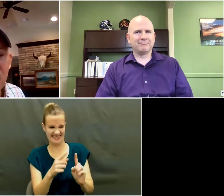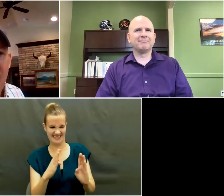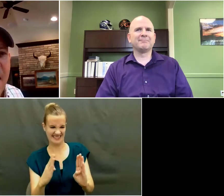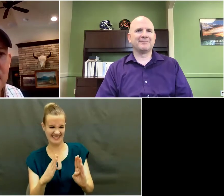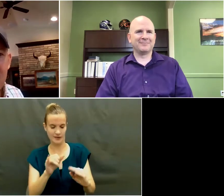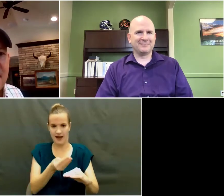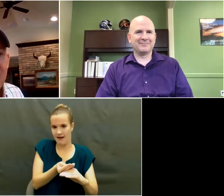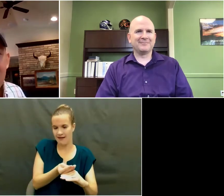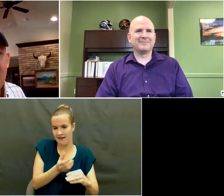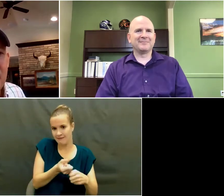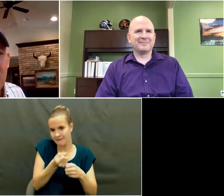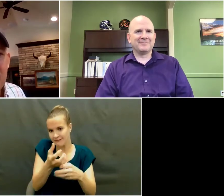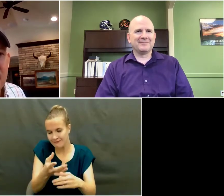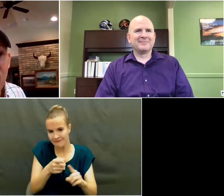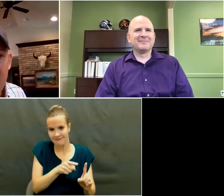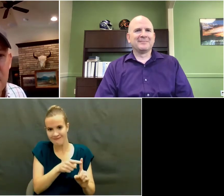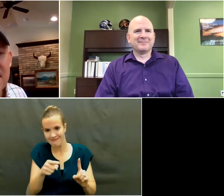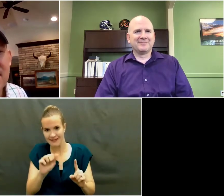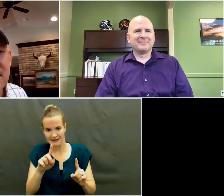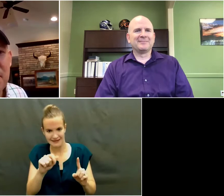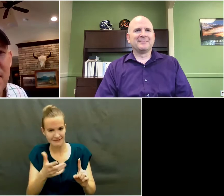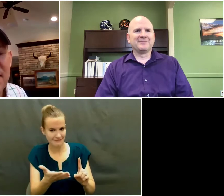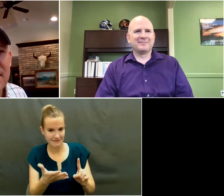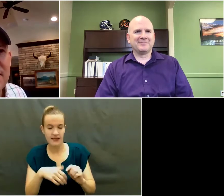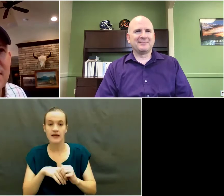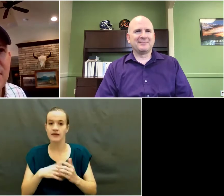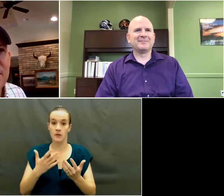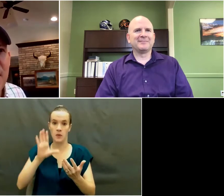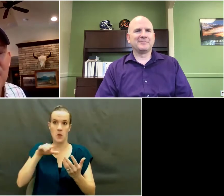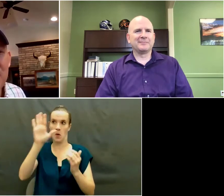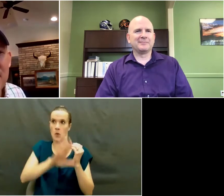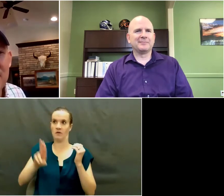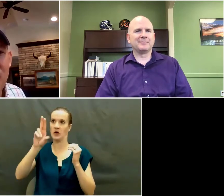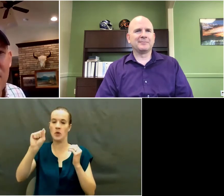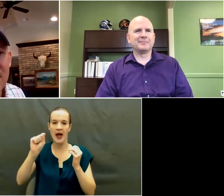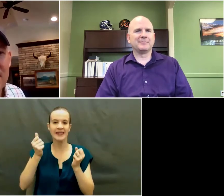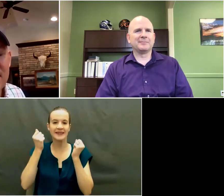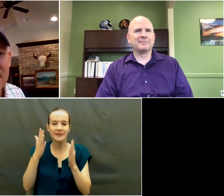was a lot happening, I think in a lot of places, but this is a kind of a unique story. And it's